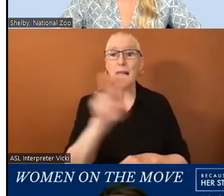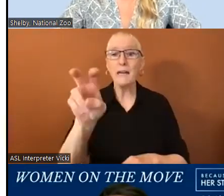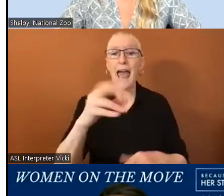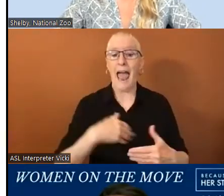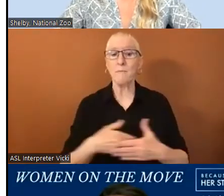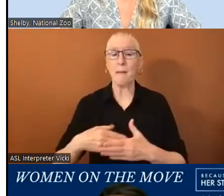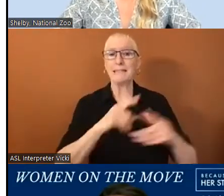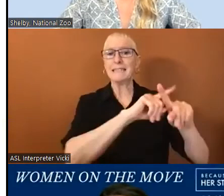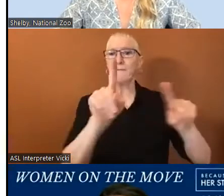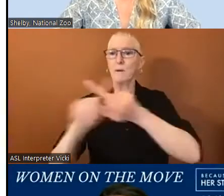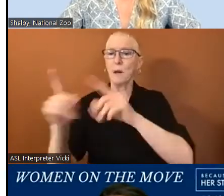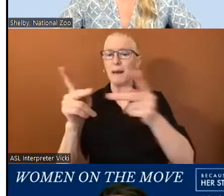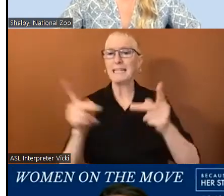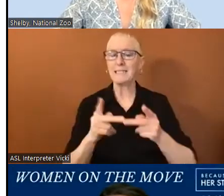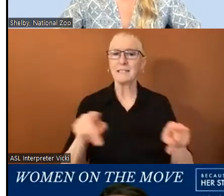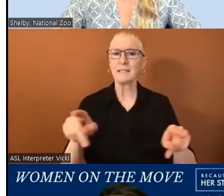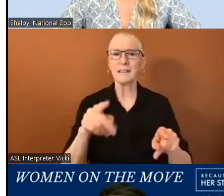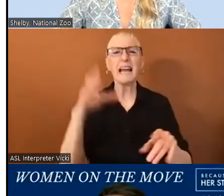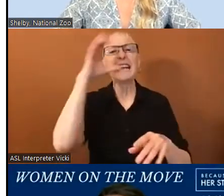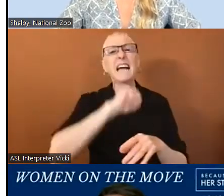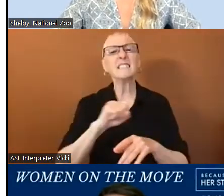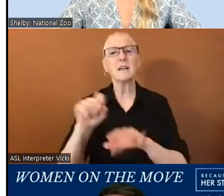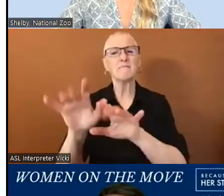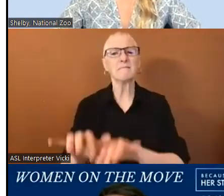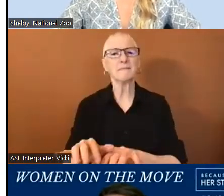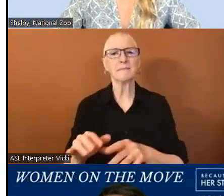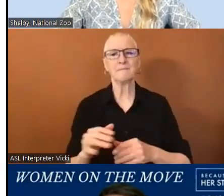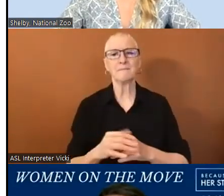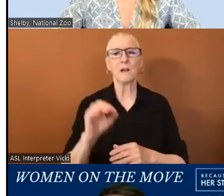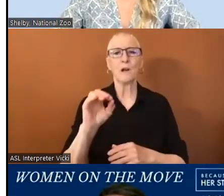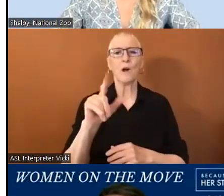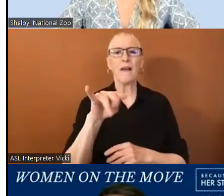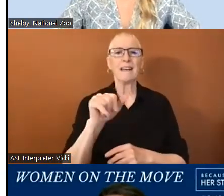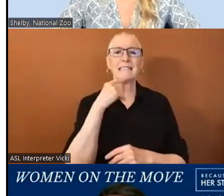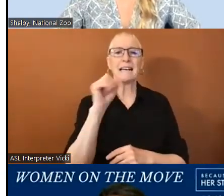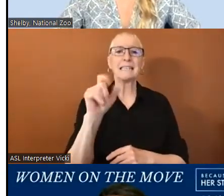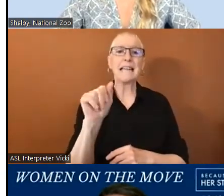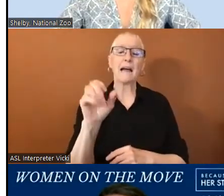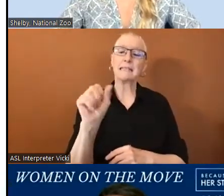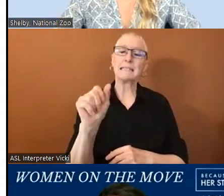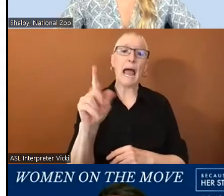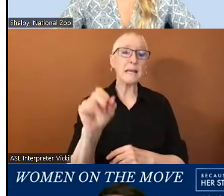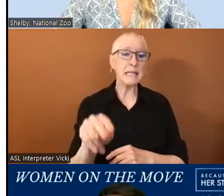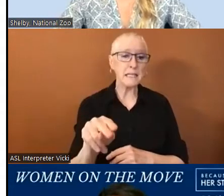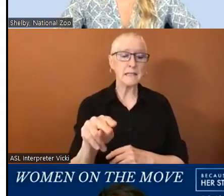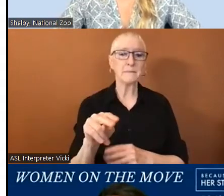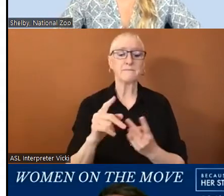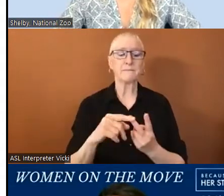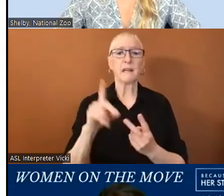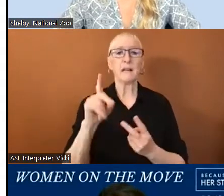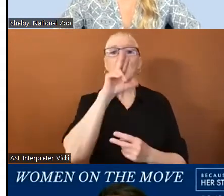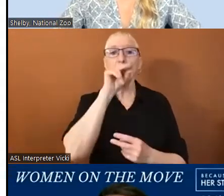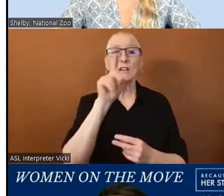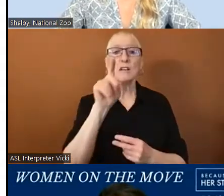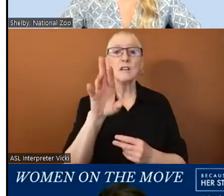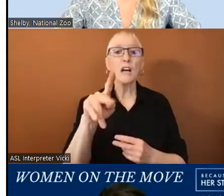Put your guesses in the chat. Olivia is saying salmon. Ducks. Lots of people are saying salmon.